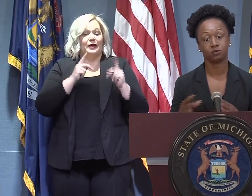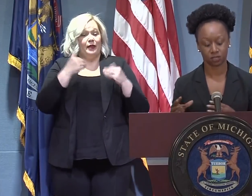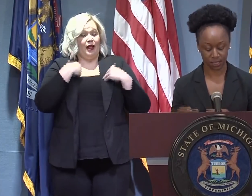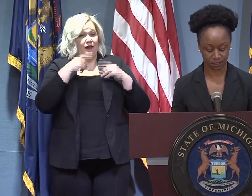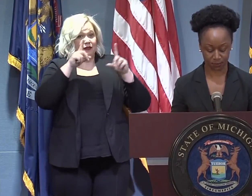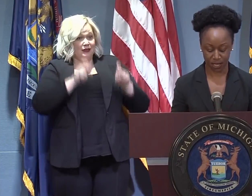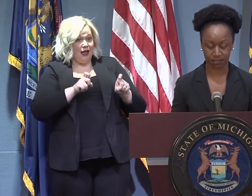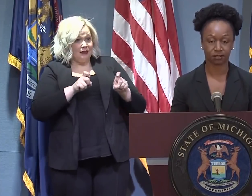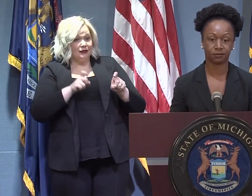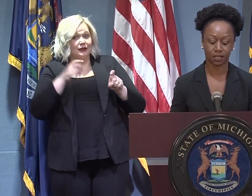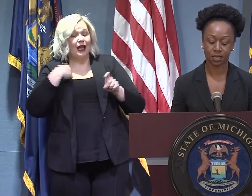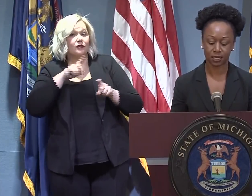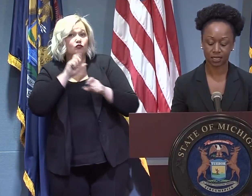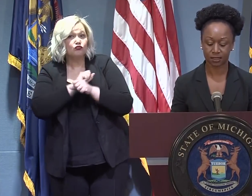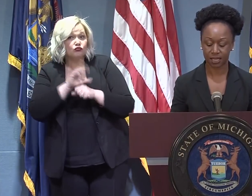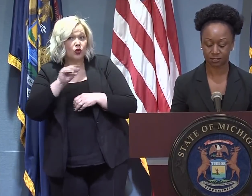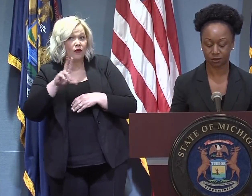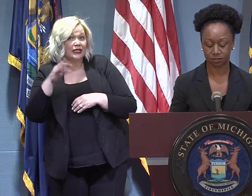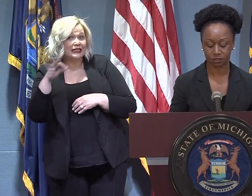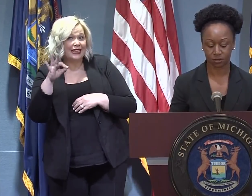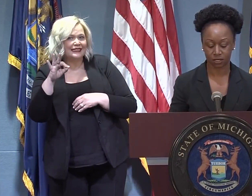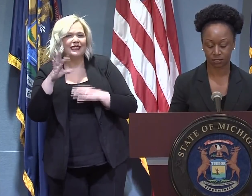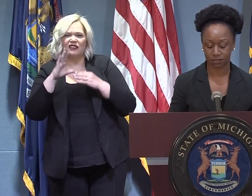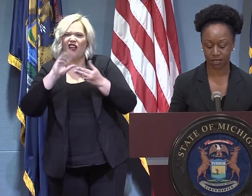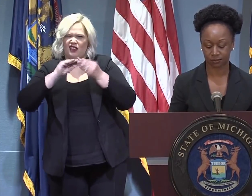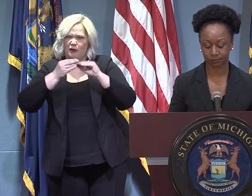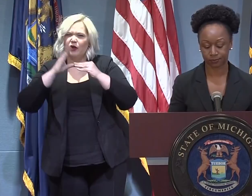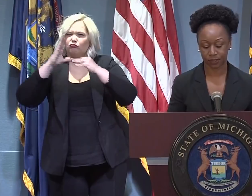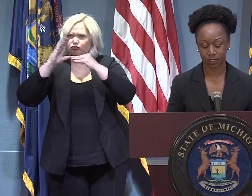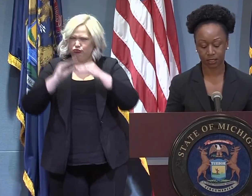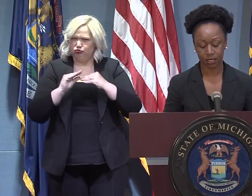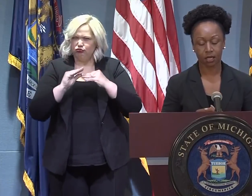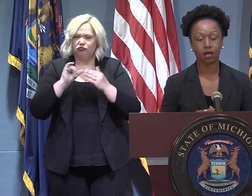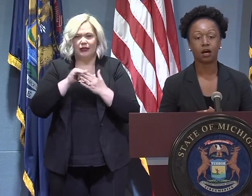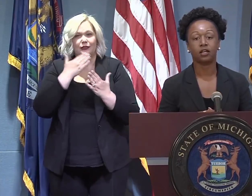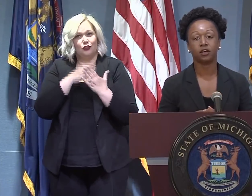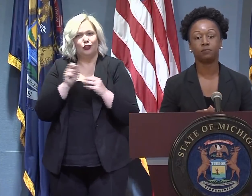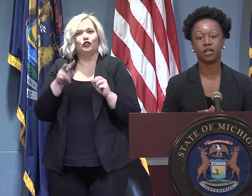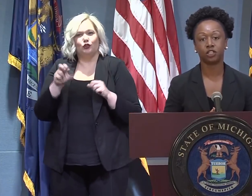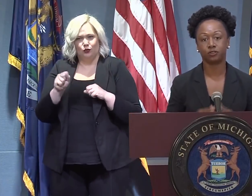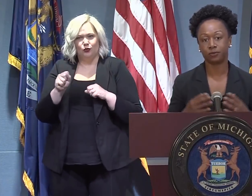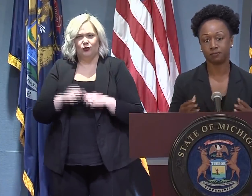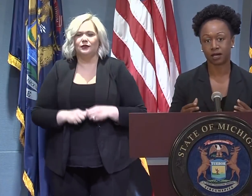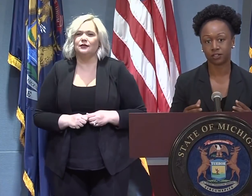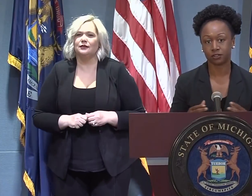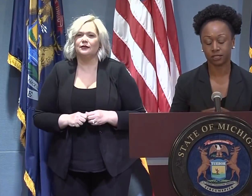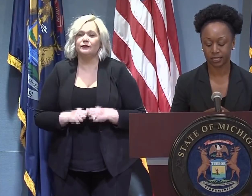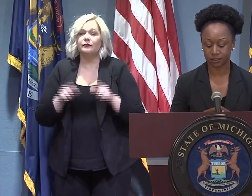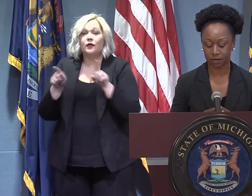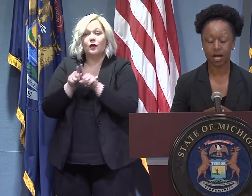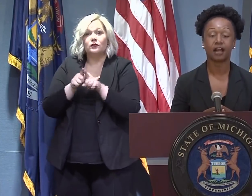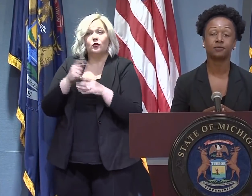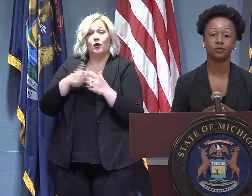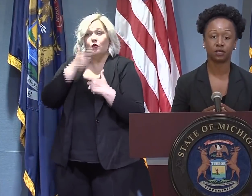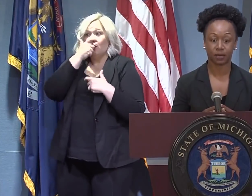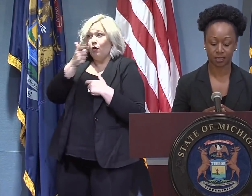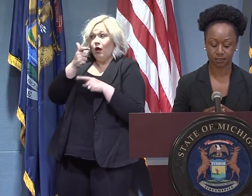NUMBERS HAVE DOUBLED AND WE ARE SEEING A DECLINE IN THE NUMBER OF PEOPLE WHO ARE TESTING POSITIVE. AGAIN, THAT IS ALSO A GOOD